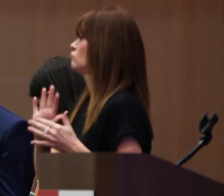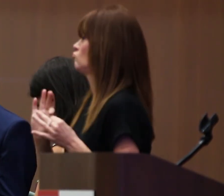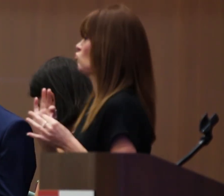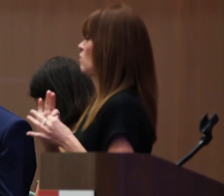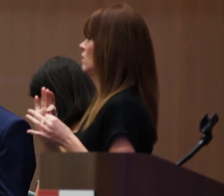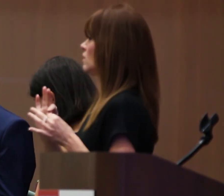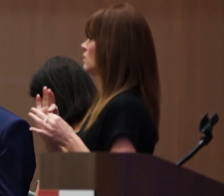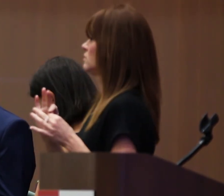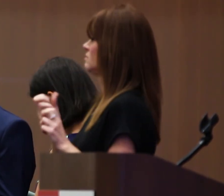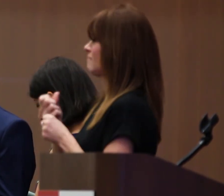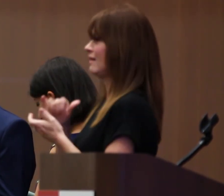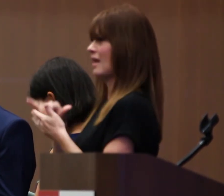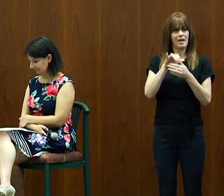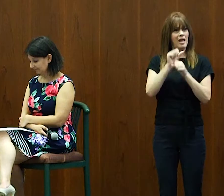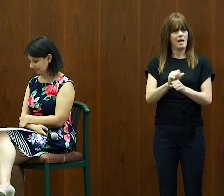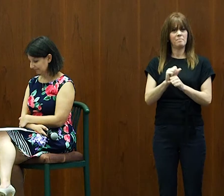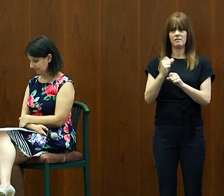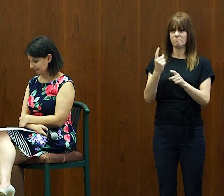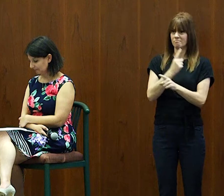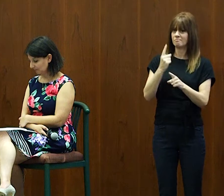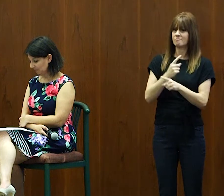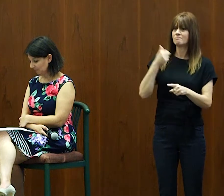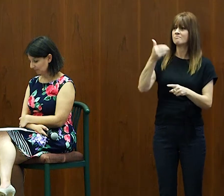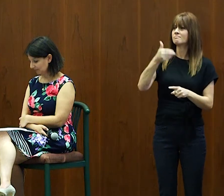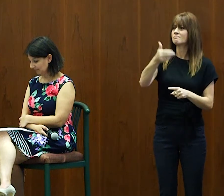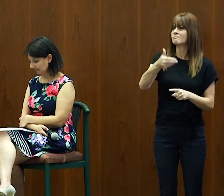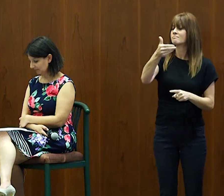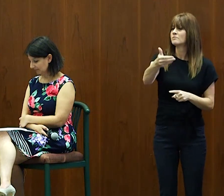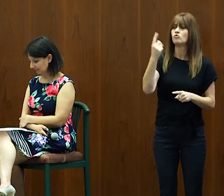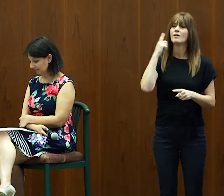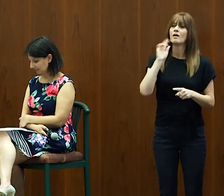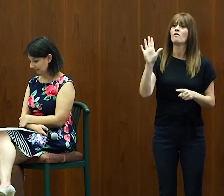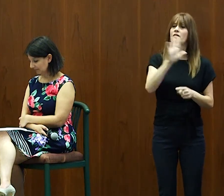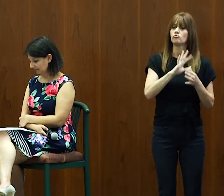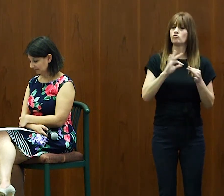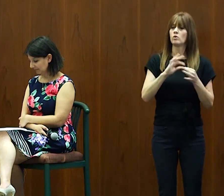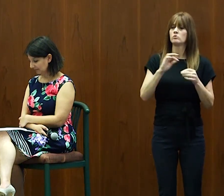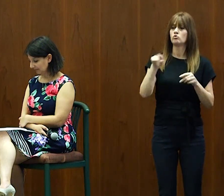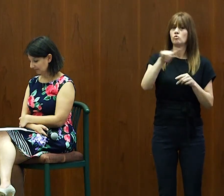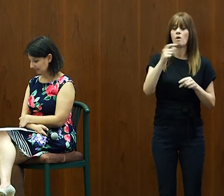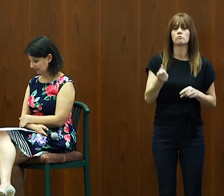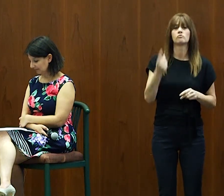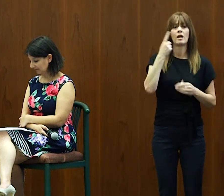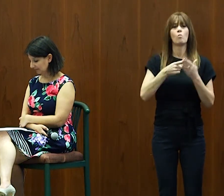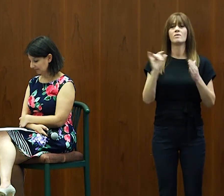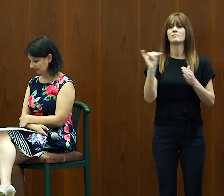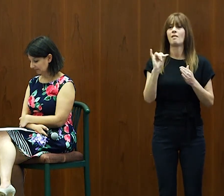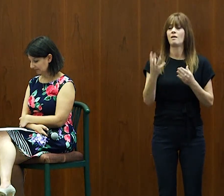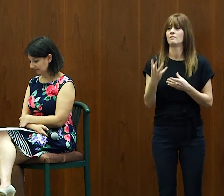make that a habit. And to understand what it is like to participate in this system.